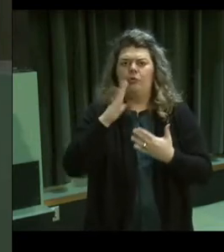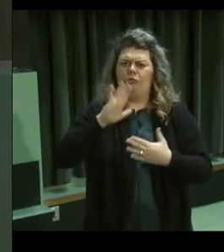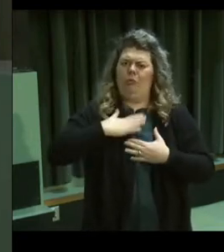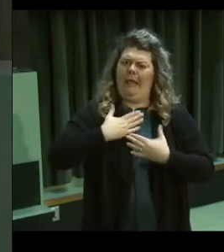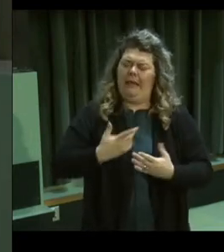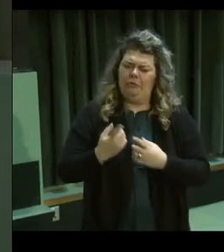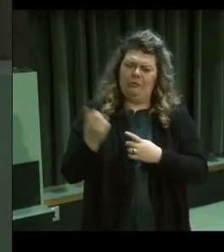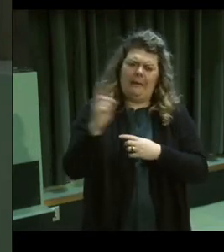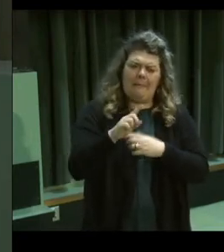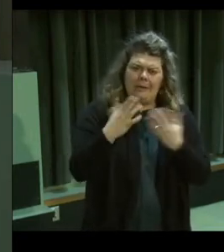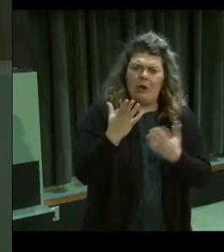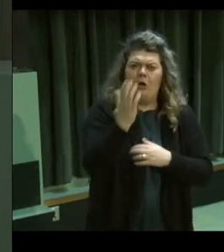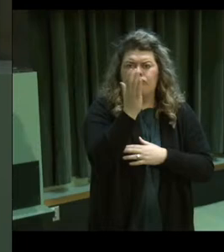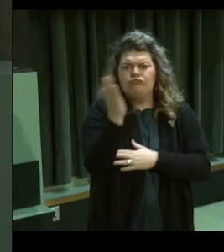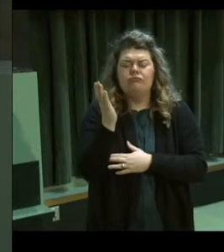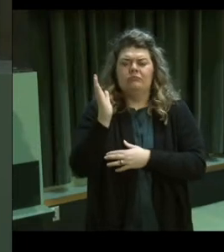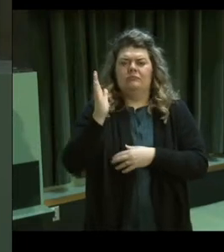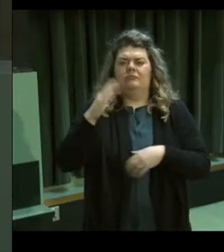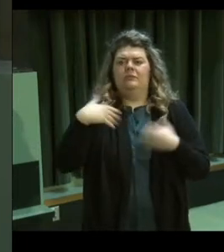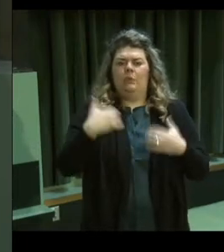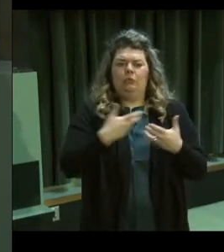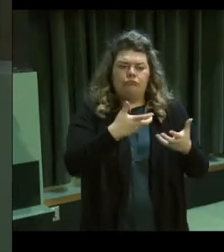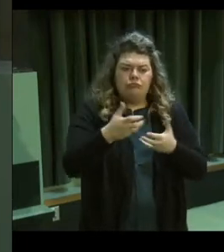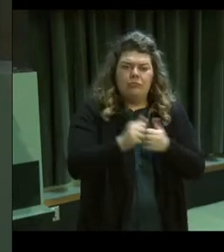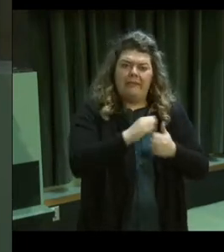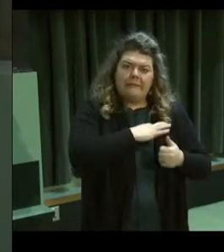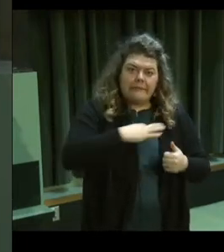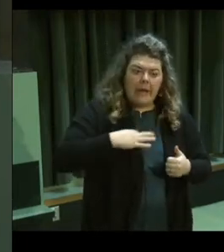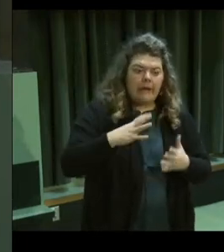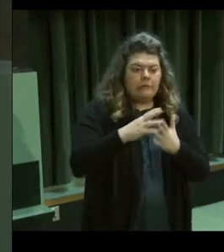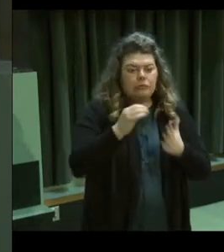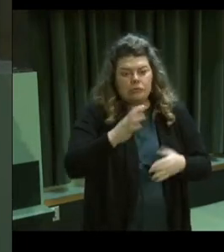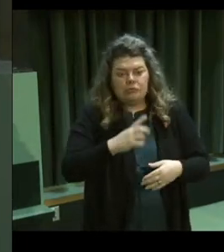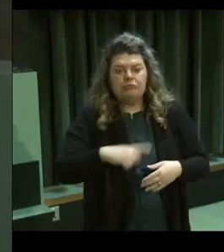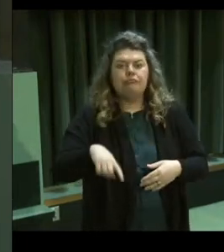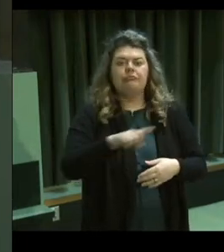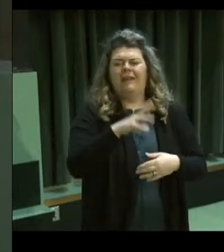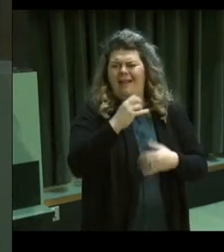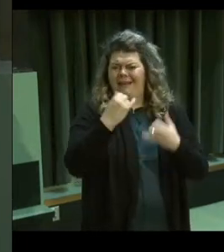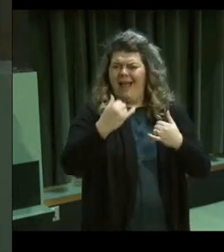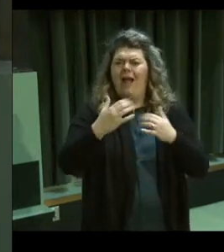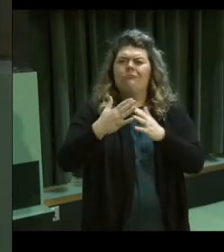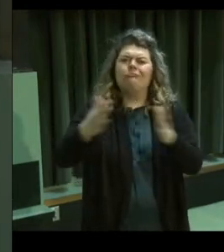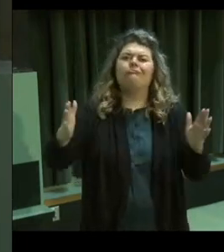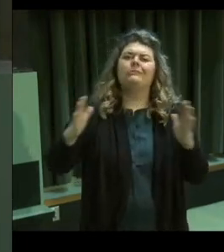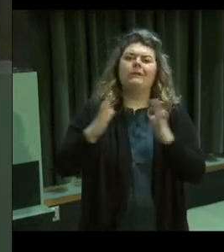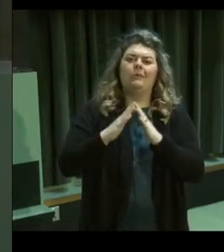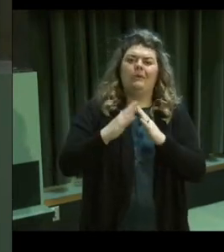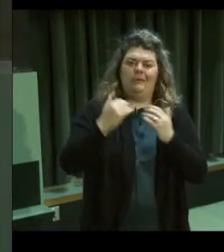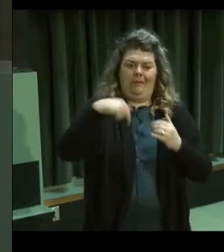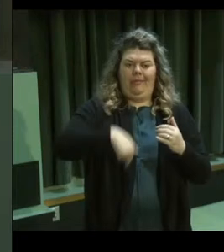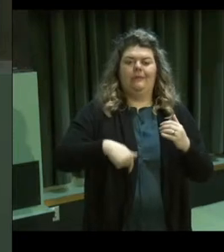spend the day with us, to engage with multiple, with our staff,